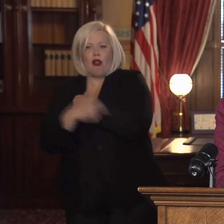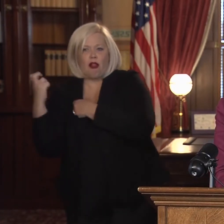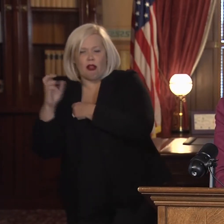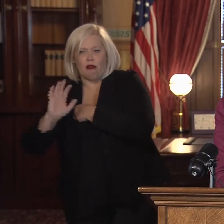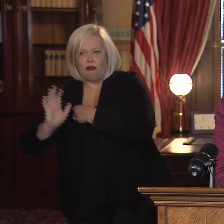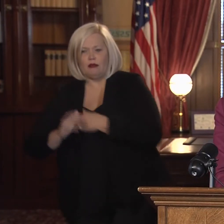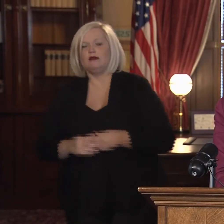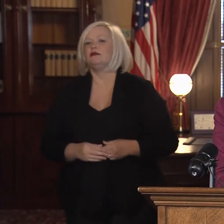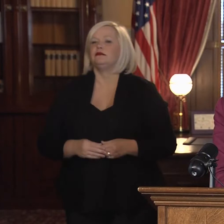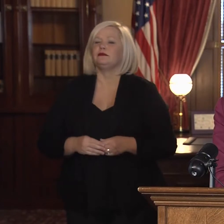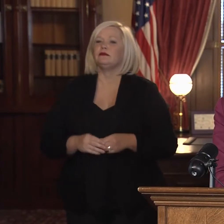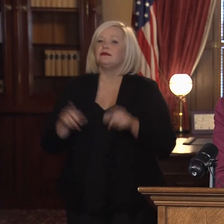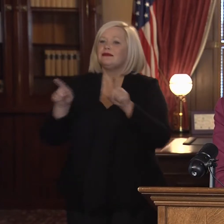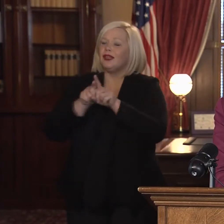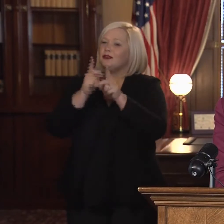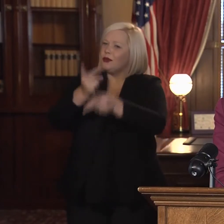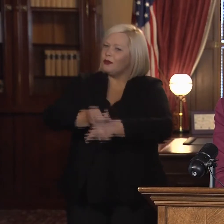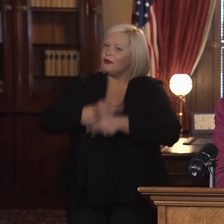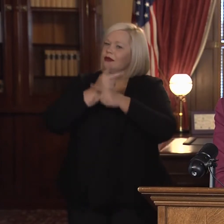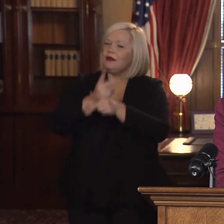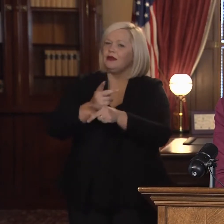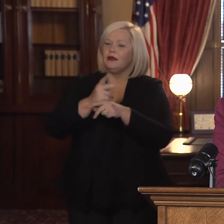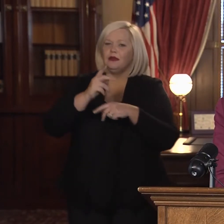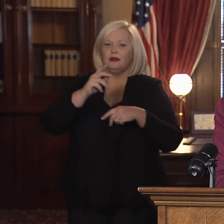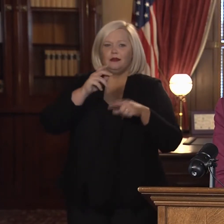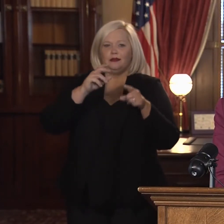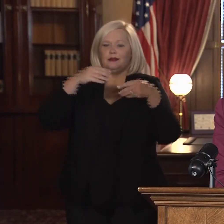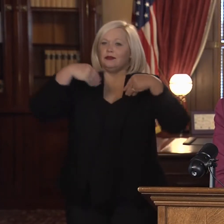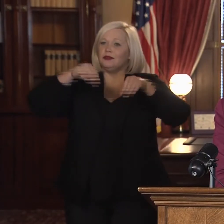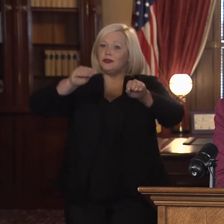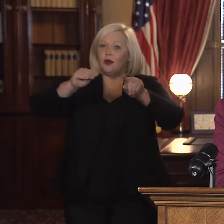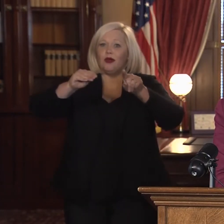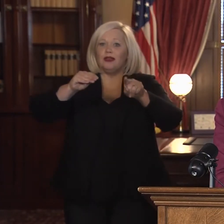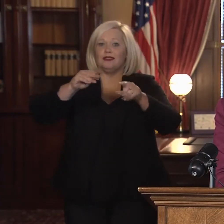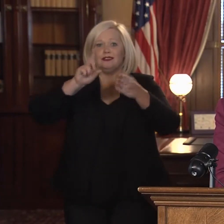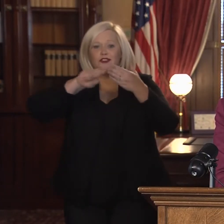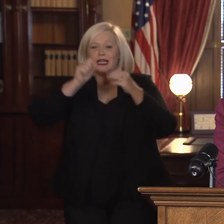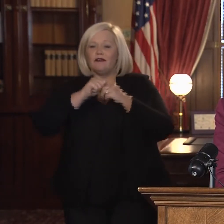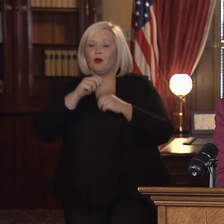DISCREPANCIES IMMEDIATELY. KNOW THE RETAILER'S RETURN POLICY IN TERMS OF LAYWAY OR NO